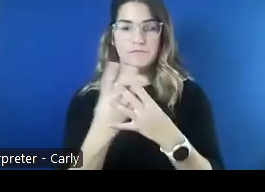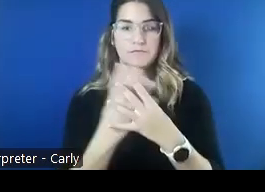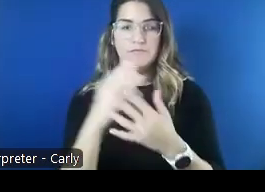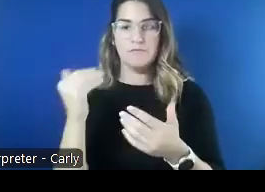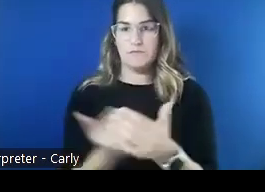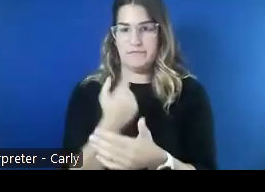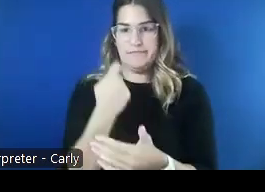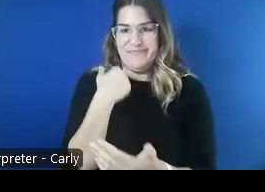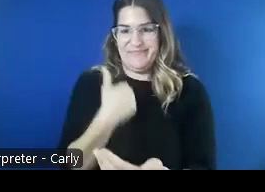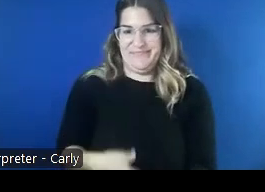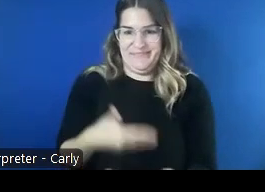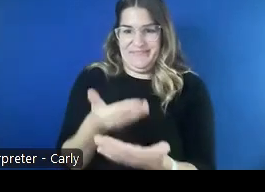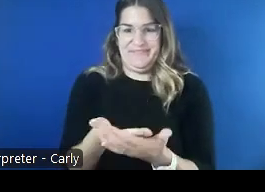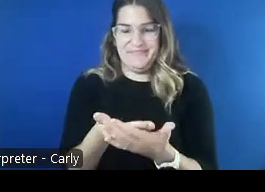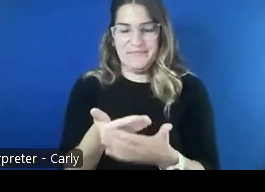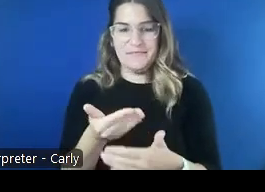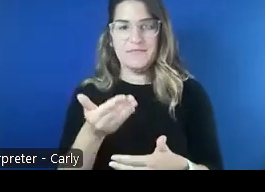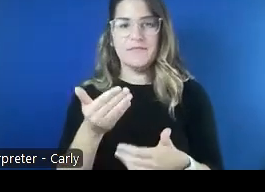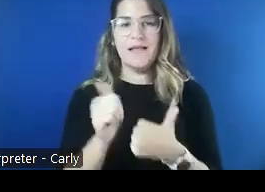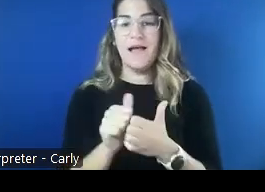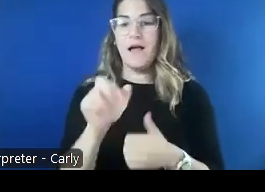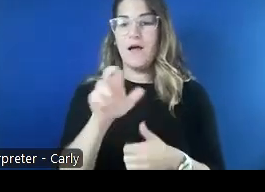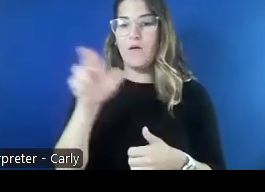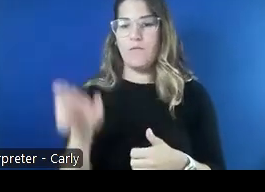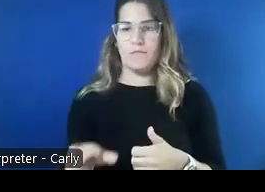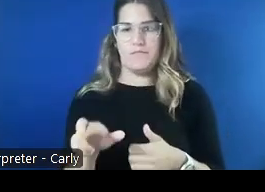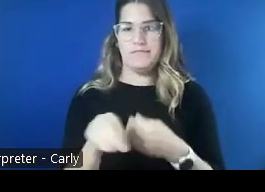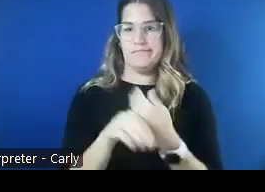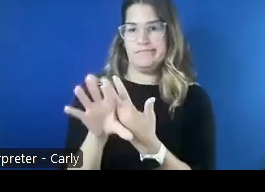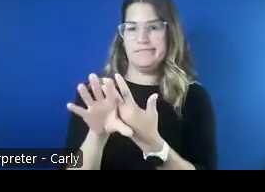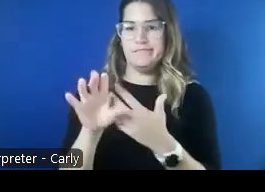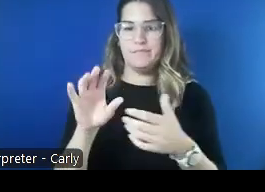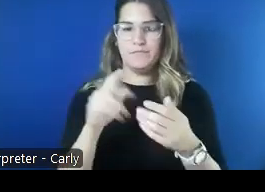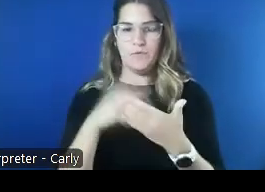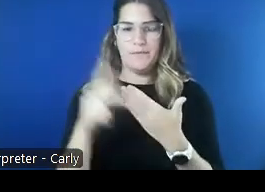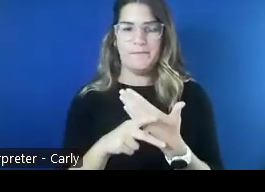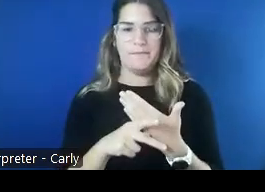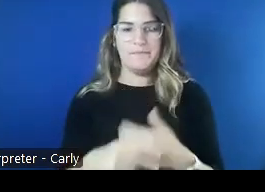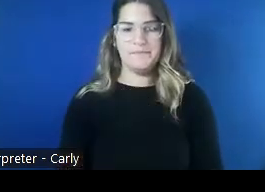and that's primarily through our Rock Family teleconnect program um so this is a program